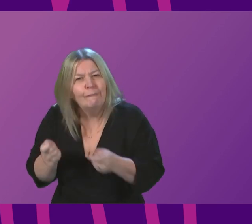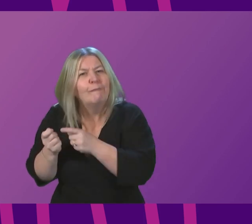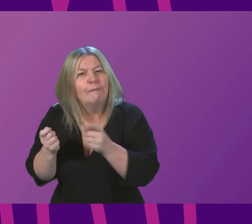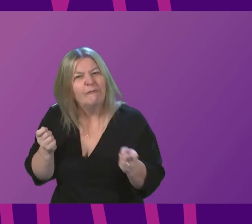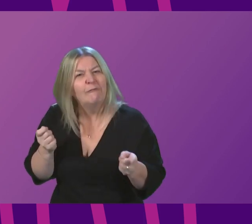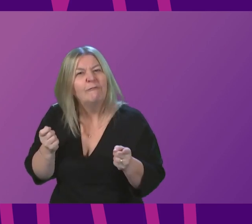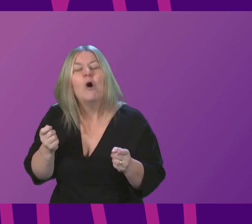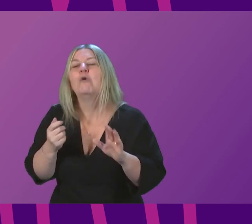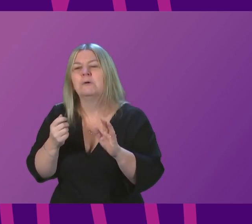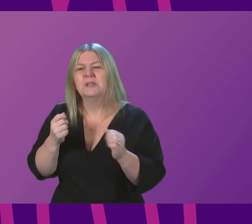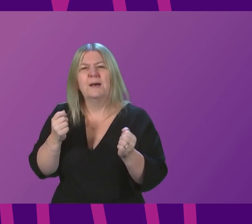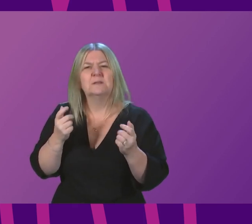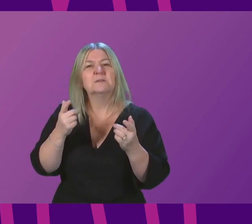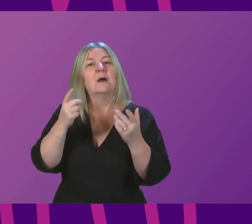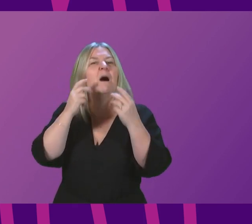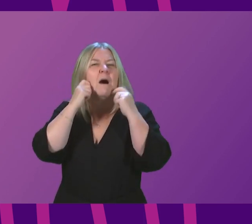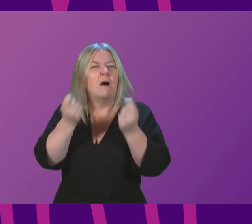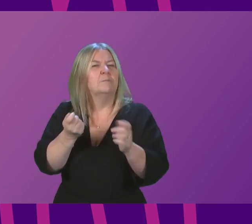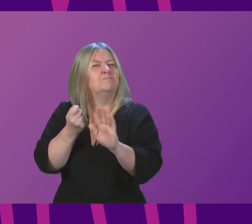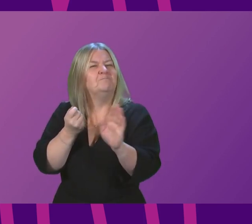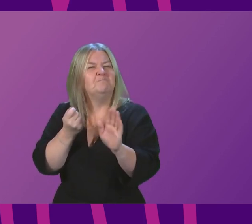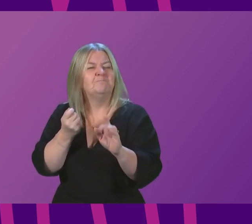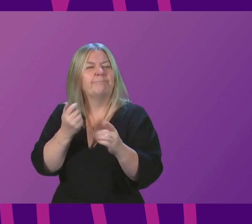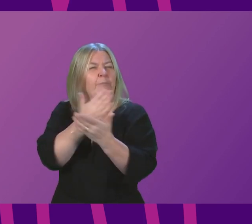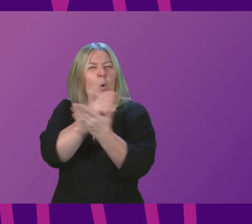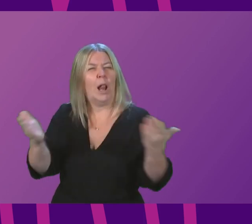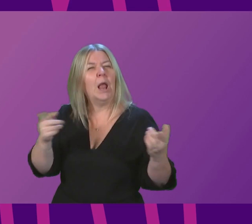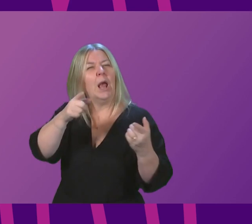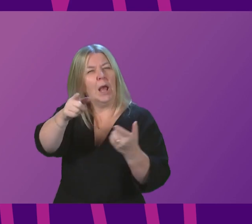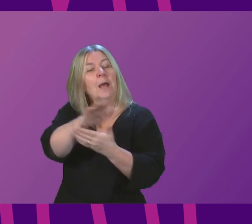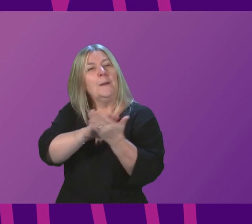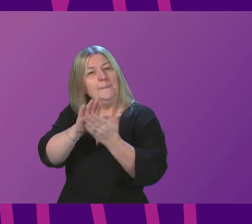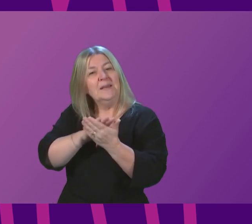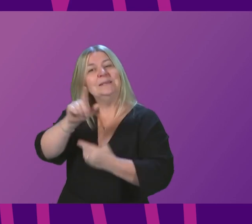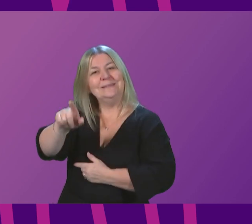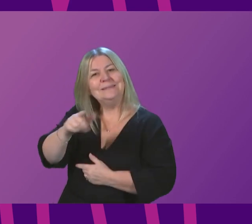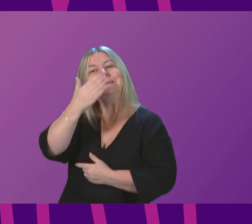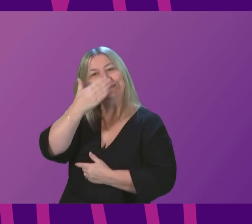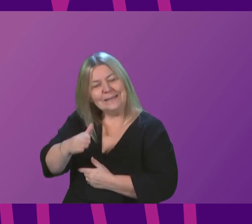leader as “a lightweight”—makes it crystal clear that Scotland needs to become an independent